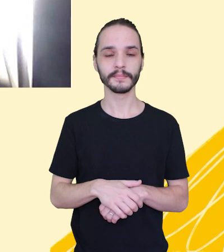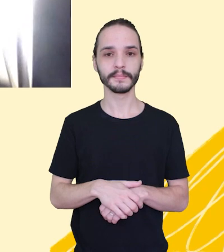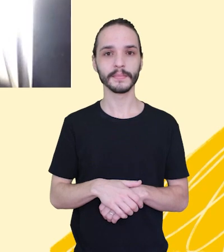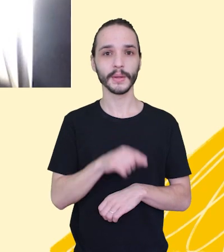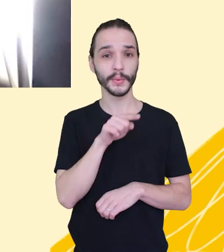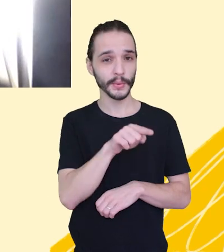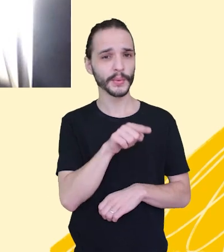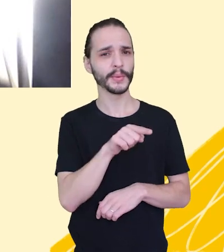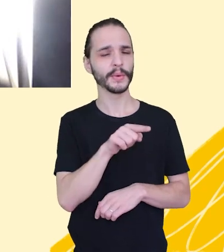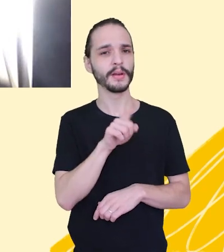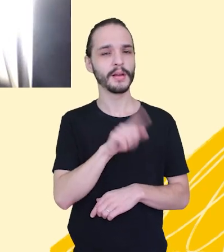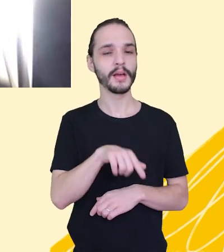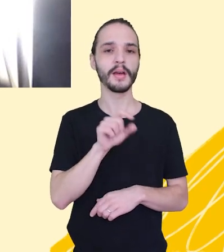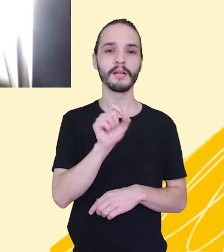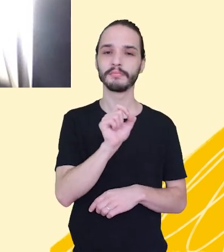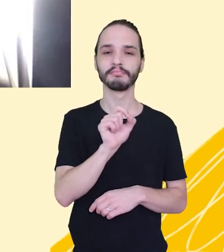This has to do with...